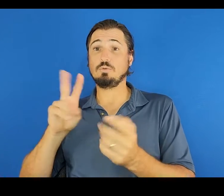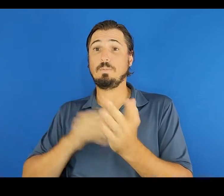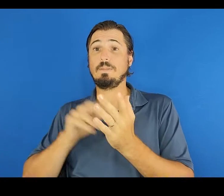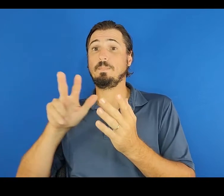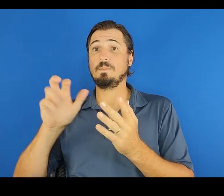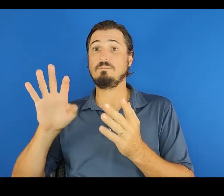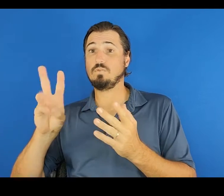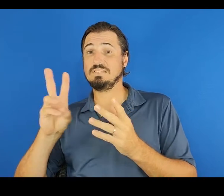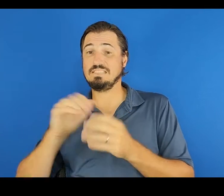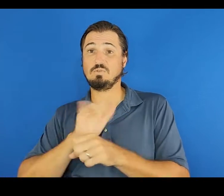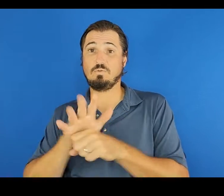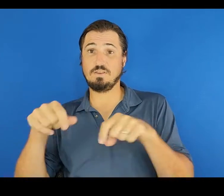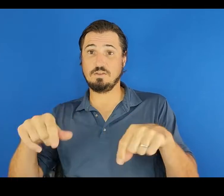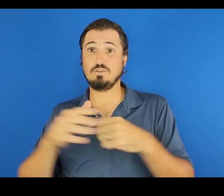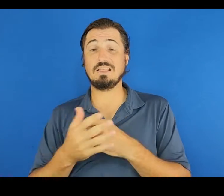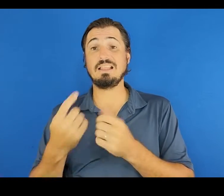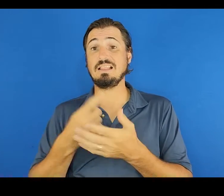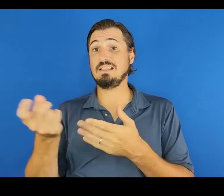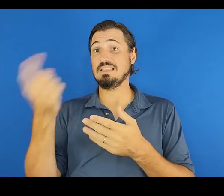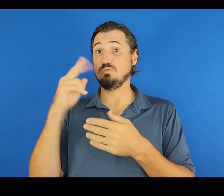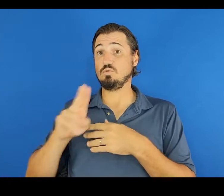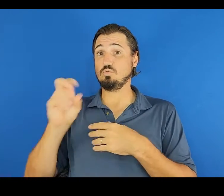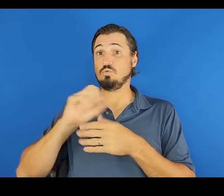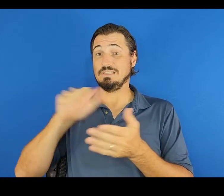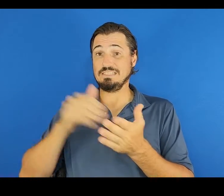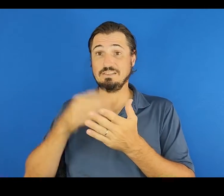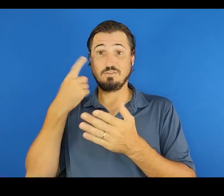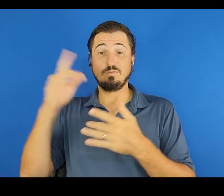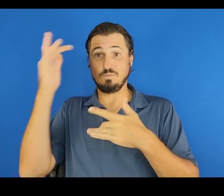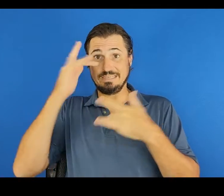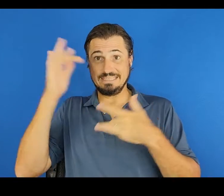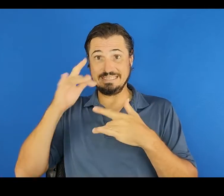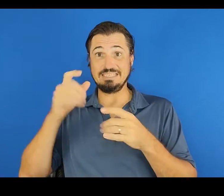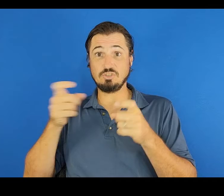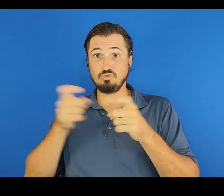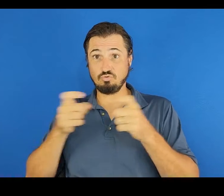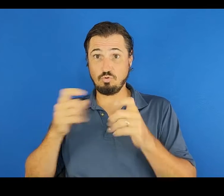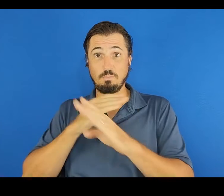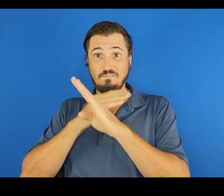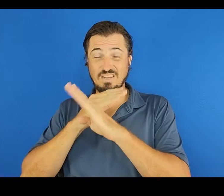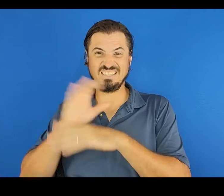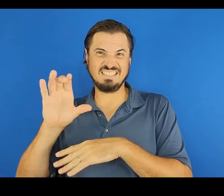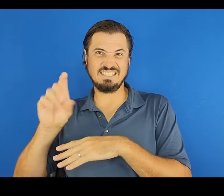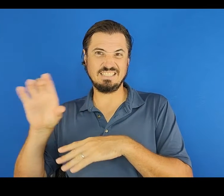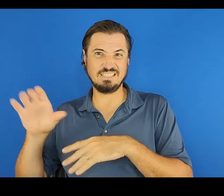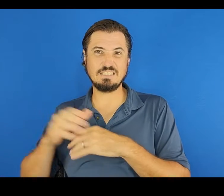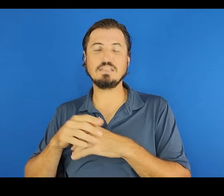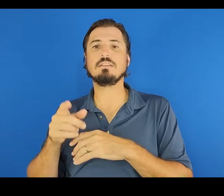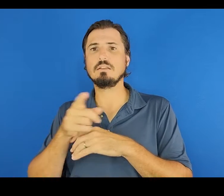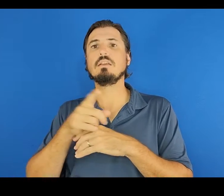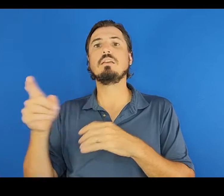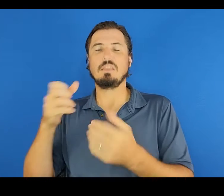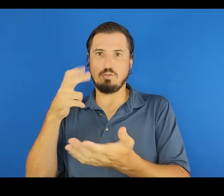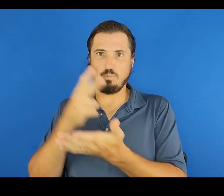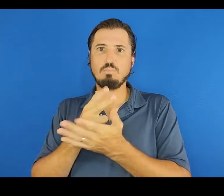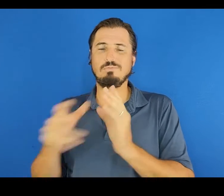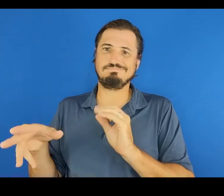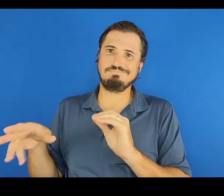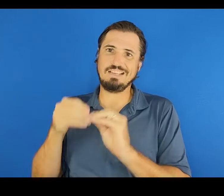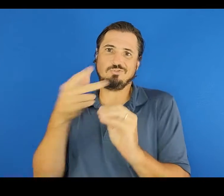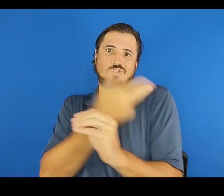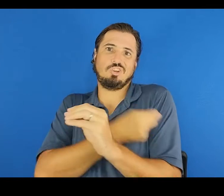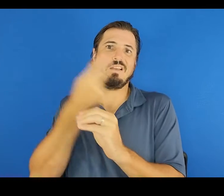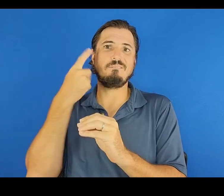Last week the U.S. Centers for Disease Control and Prevention approved booster doses of the Pfizer vaccine for certain individuals, but not everyone.